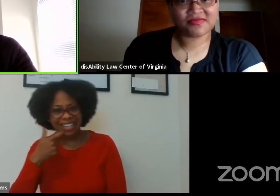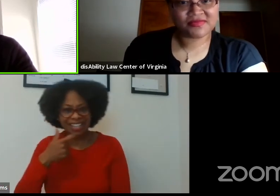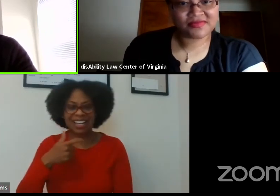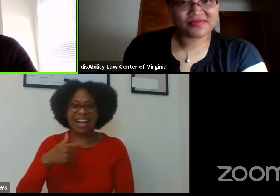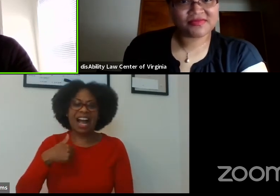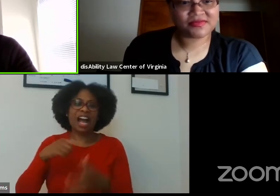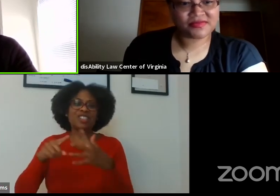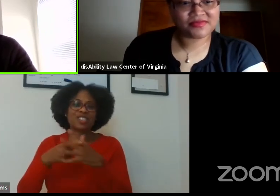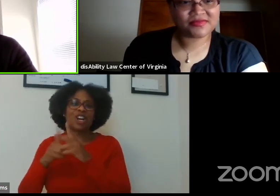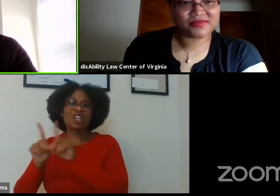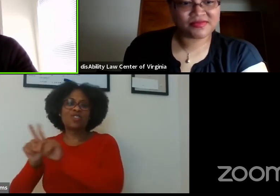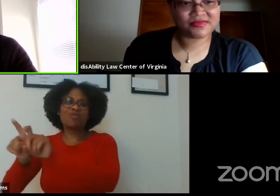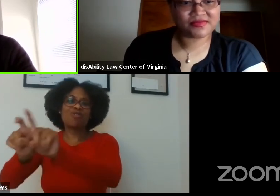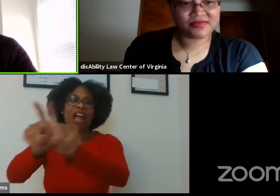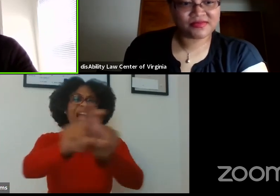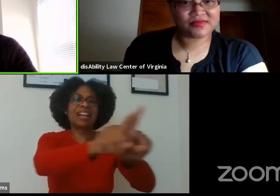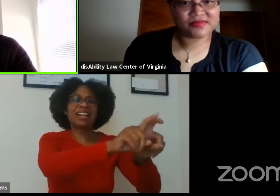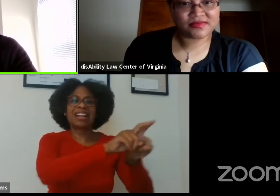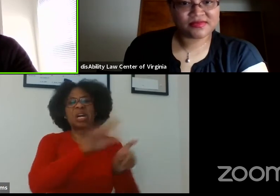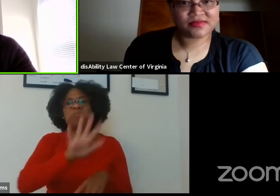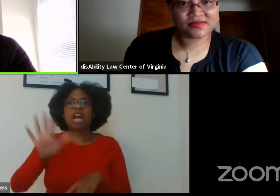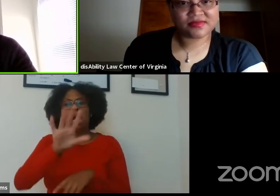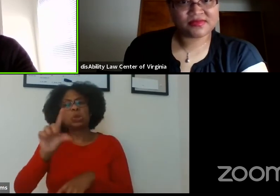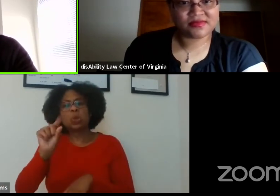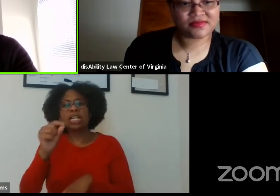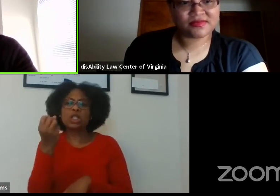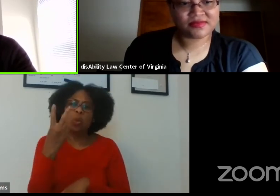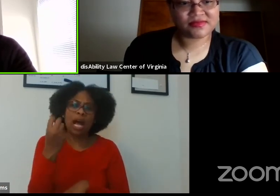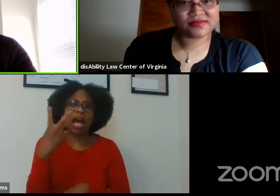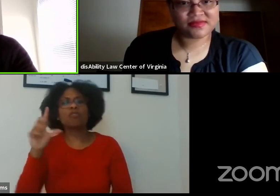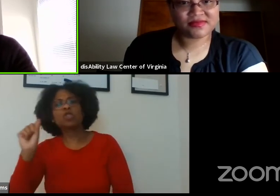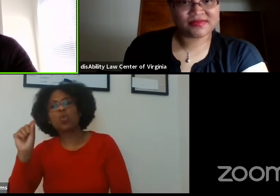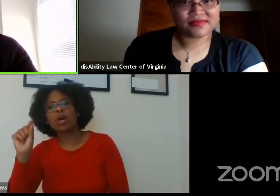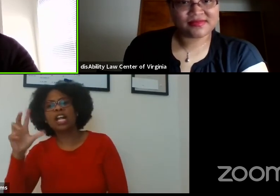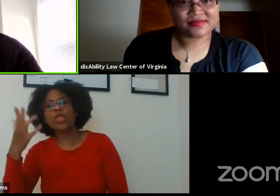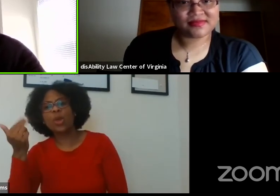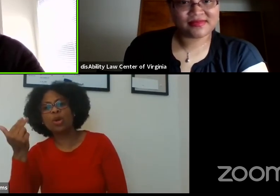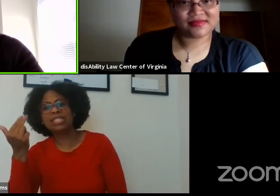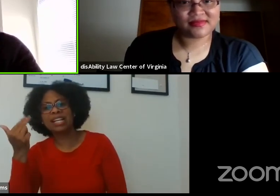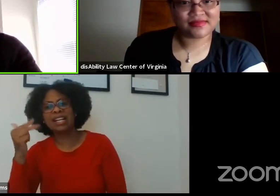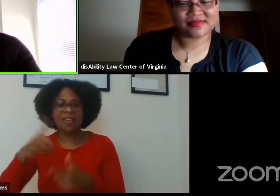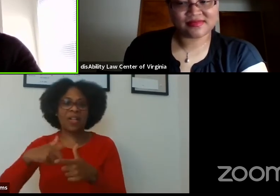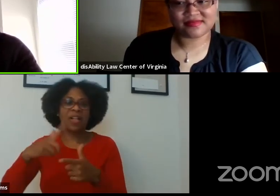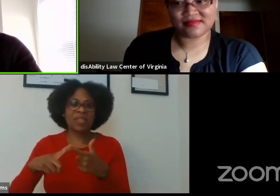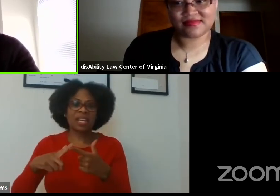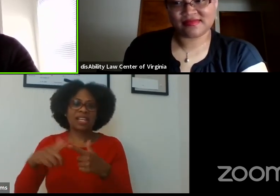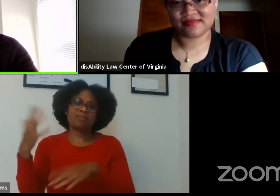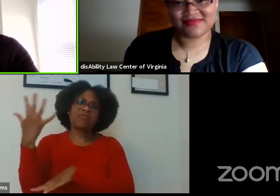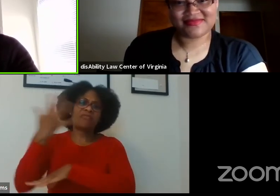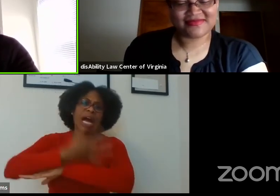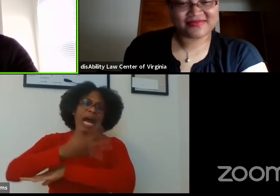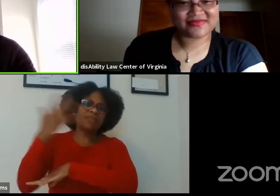right around like 2012, 2013, but I was doing -- then I started doing 5Ks and stuff like that,